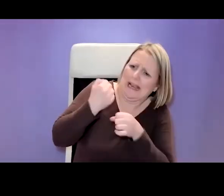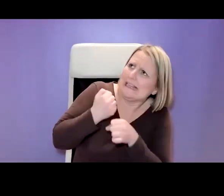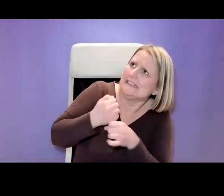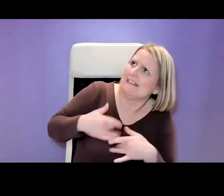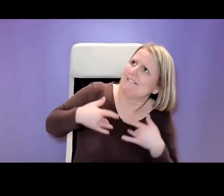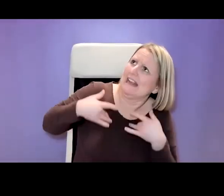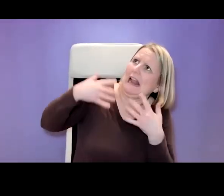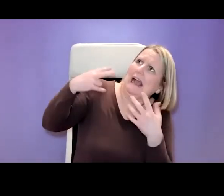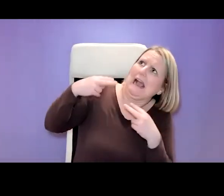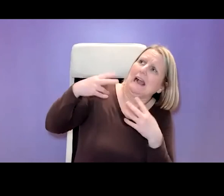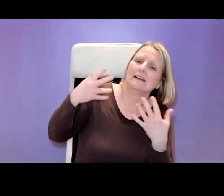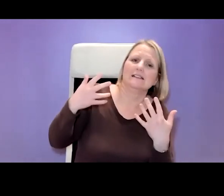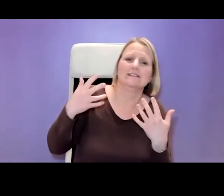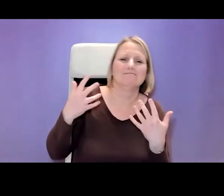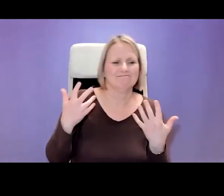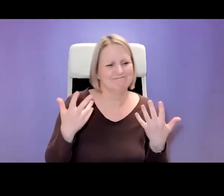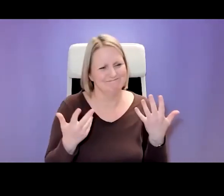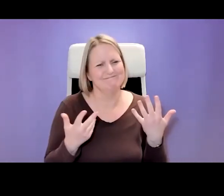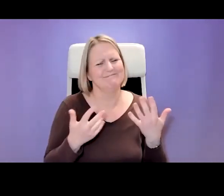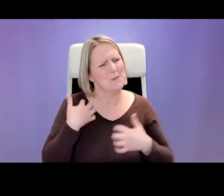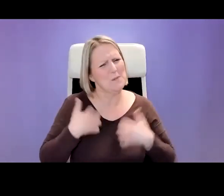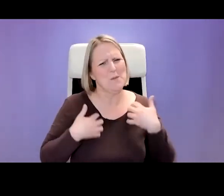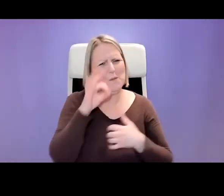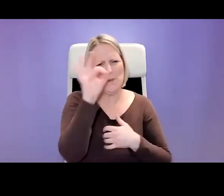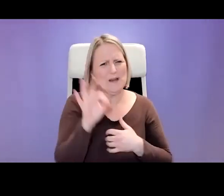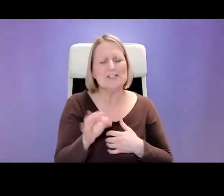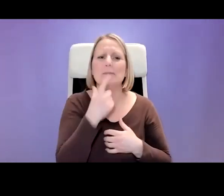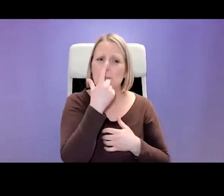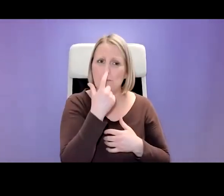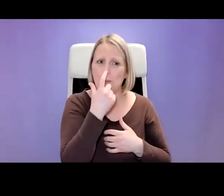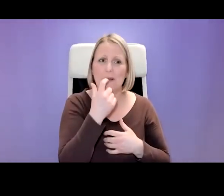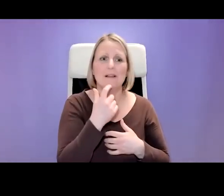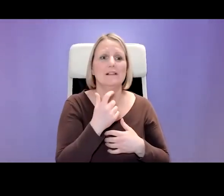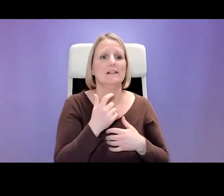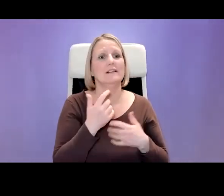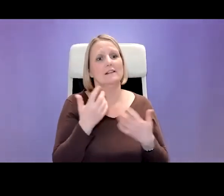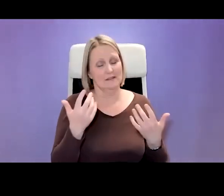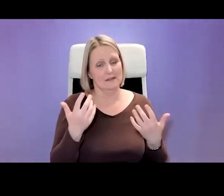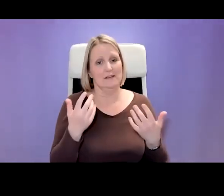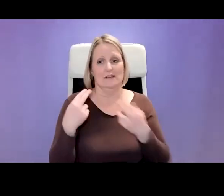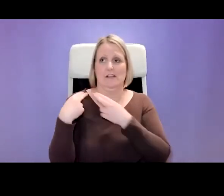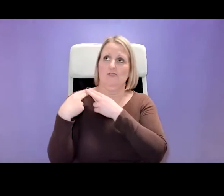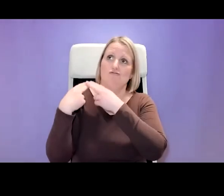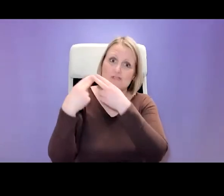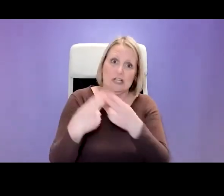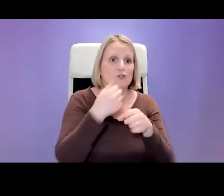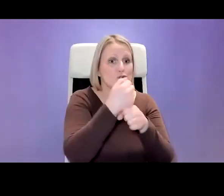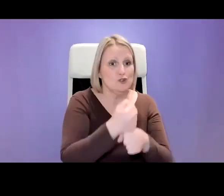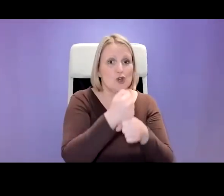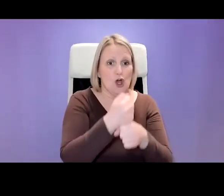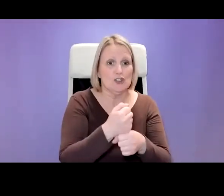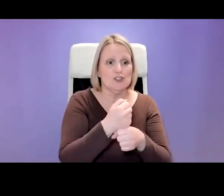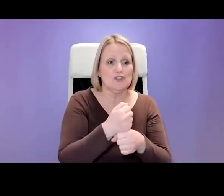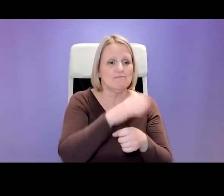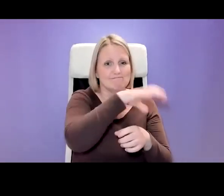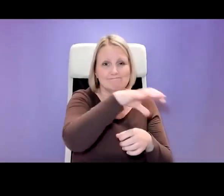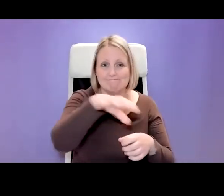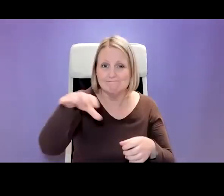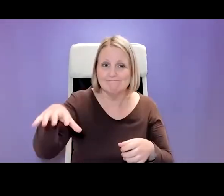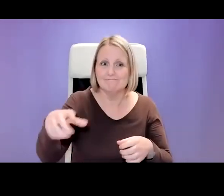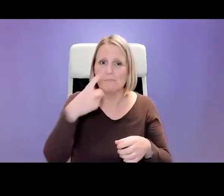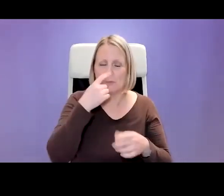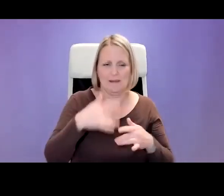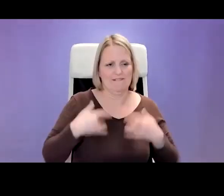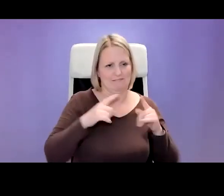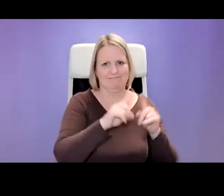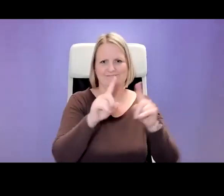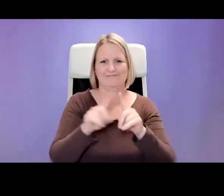And I think interestingly, this may be quite different, according to various traditions, church traditions and denominations, in which you happen